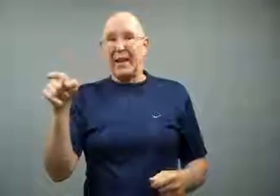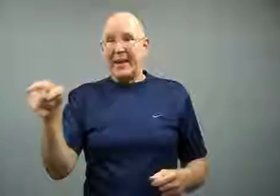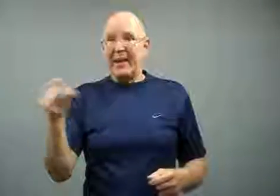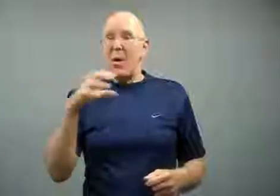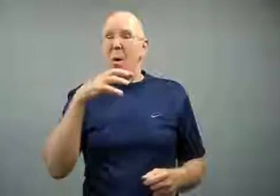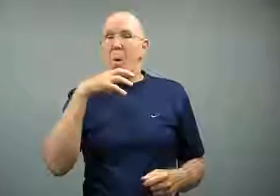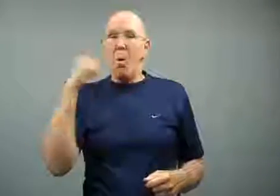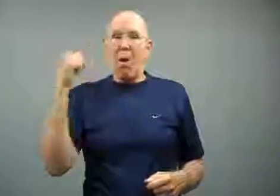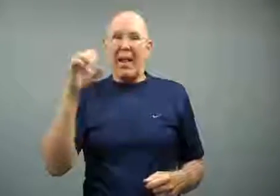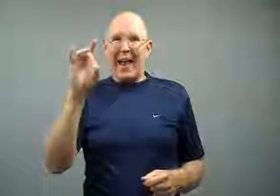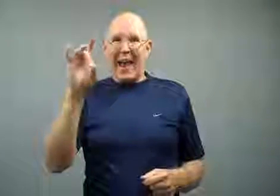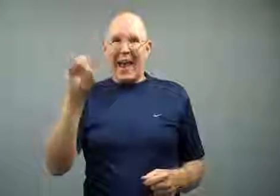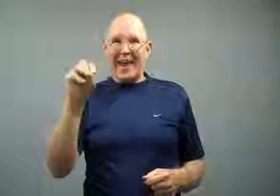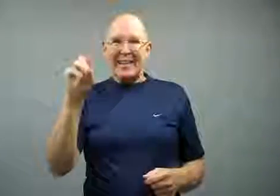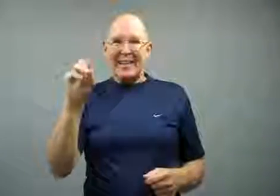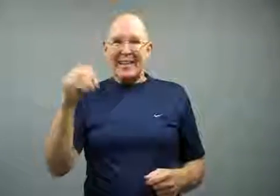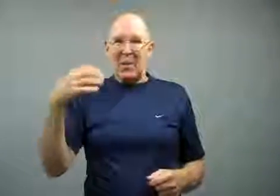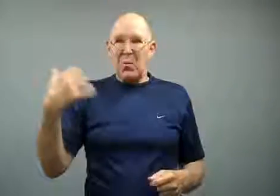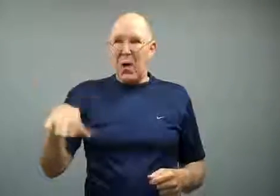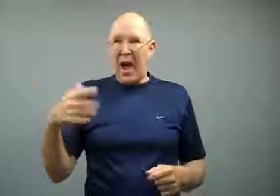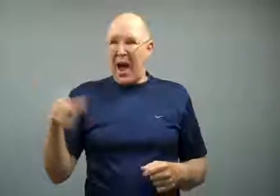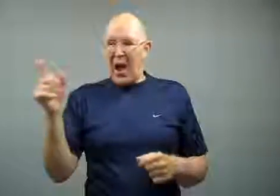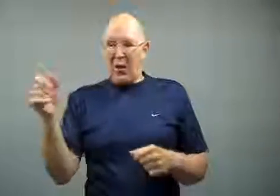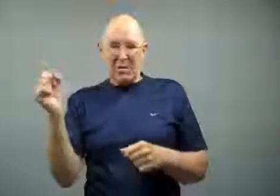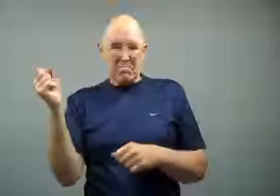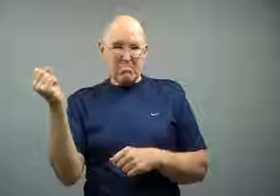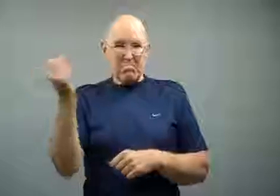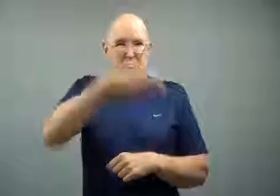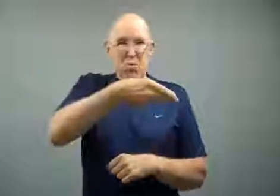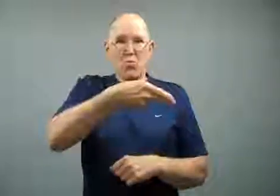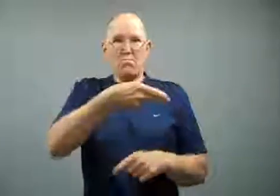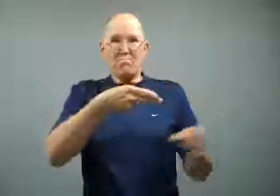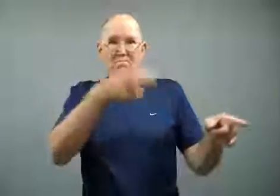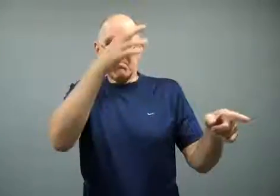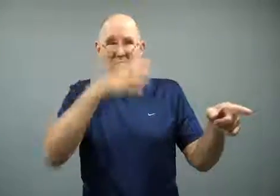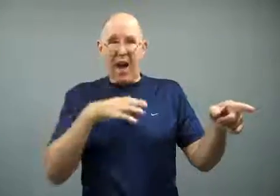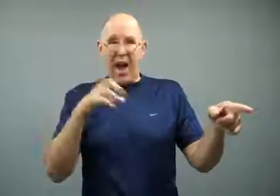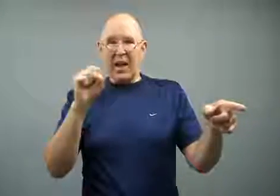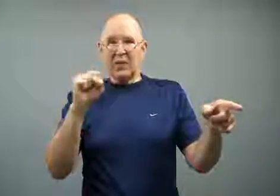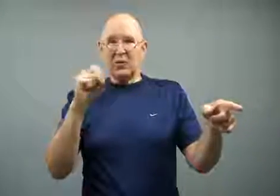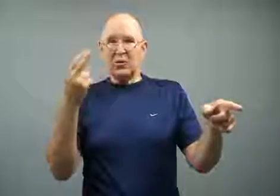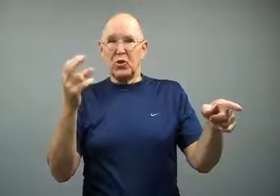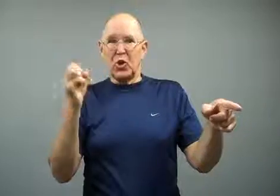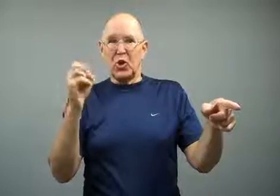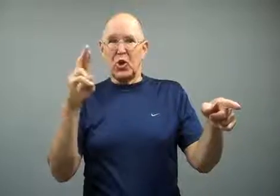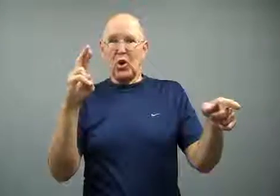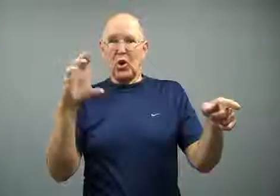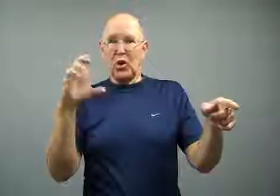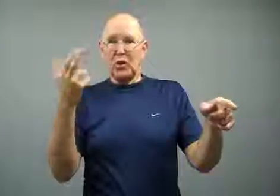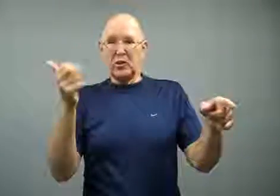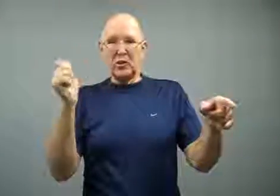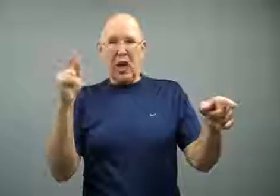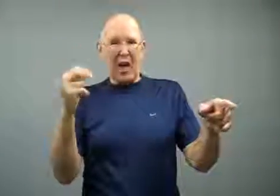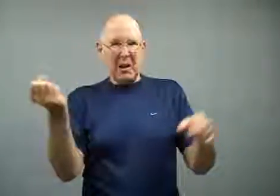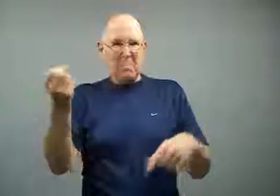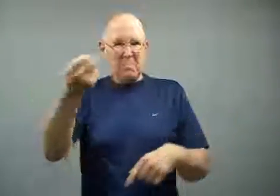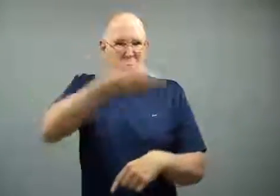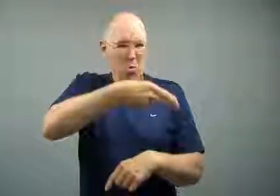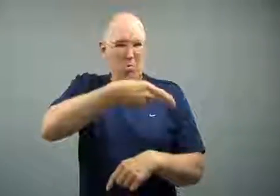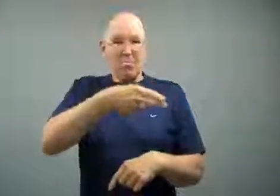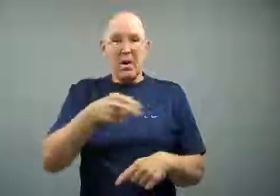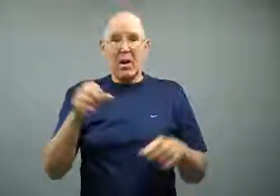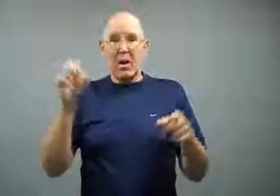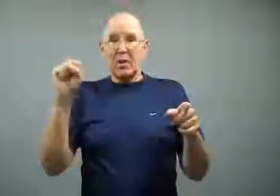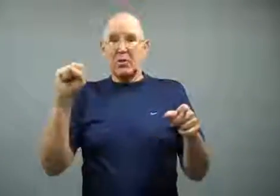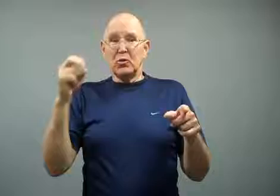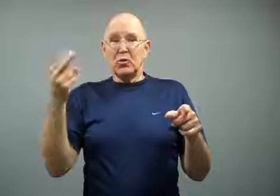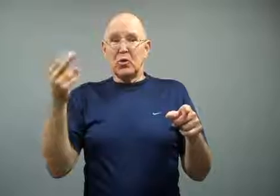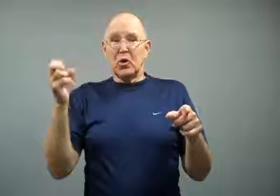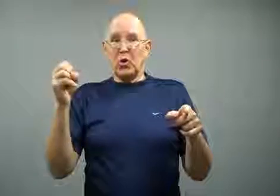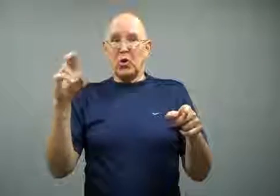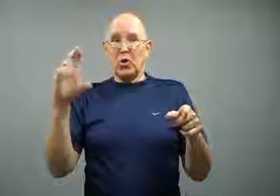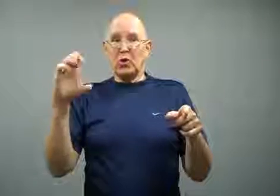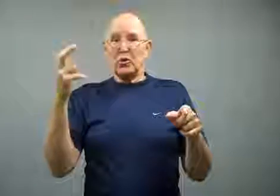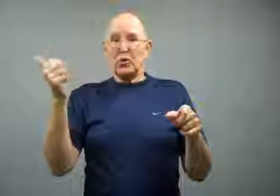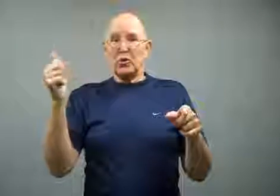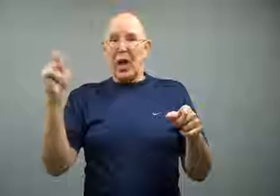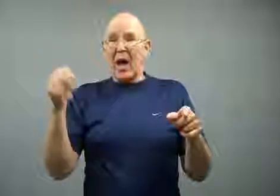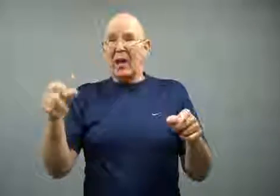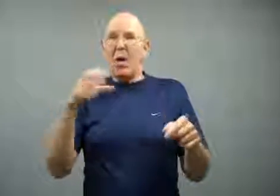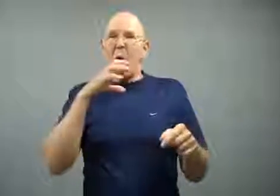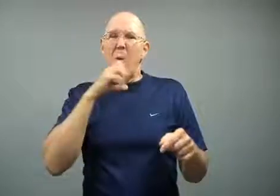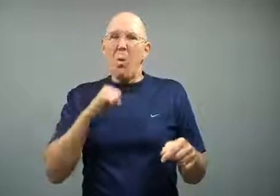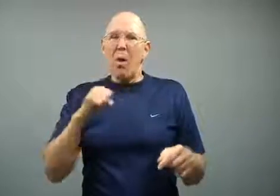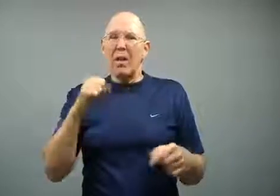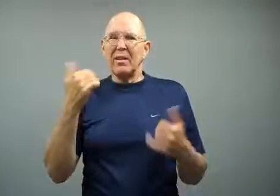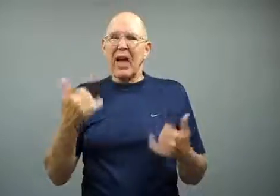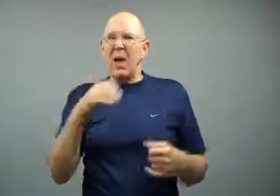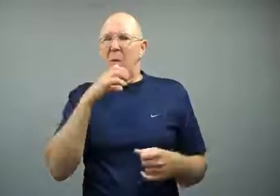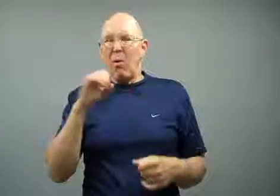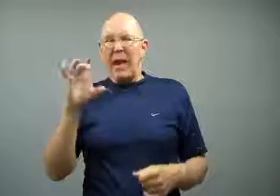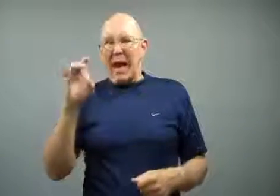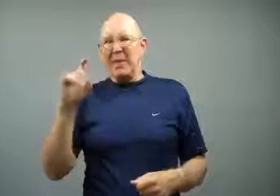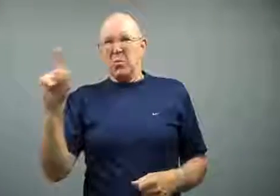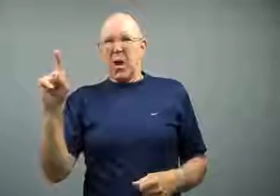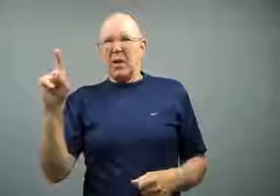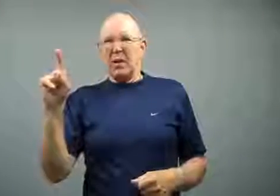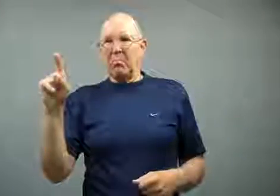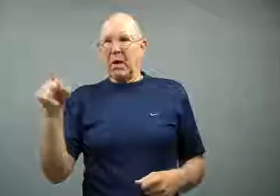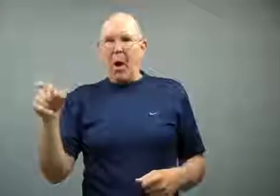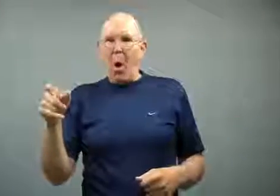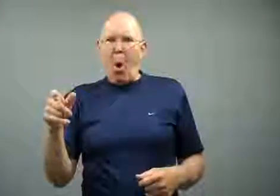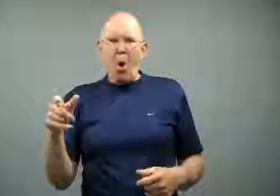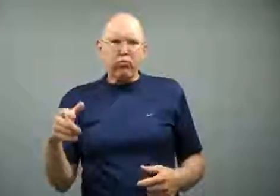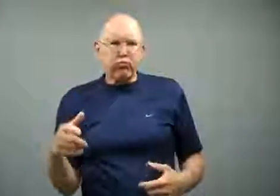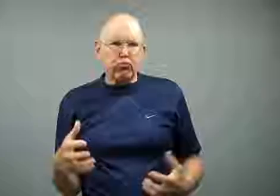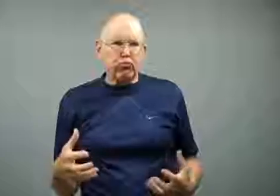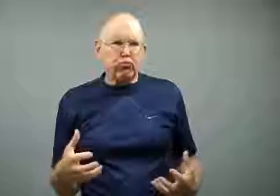He was 80. So he beat Sherchan's record.